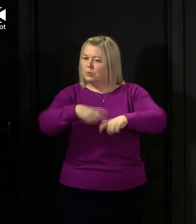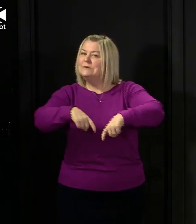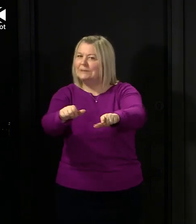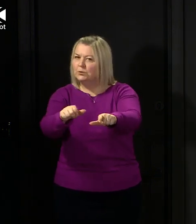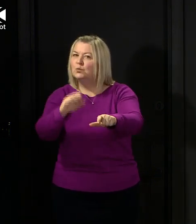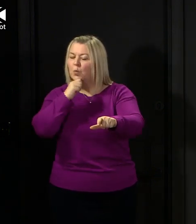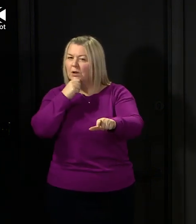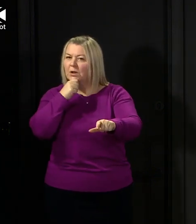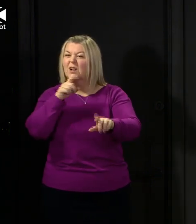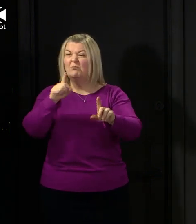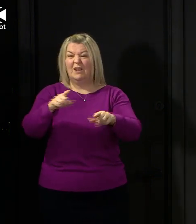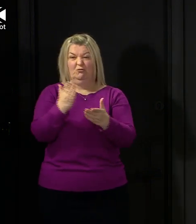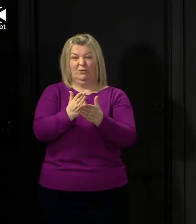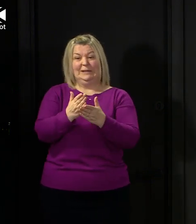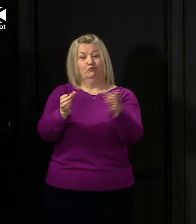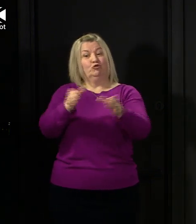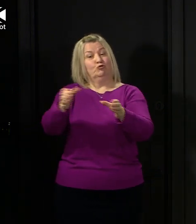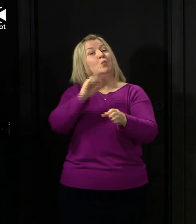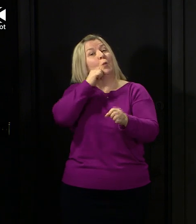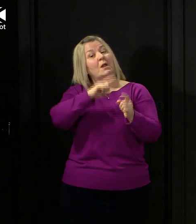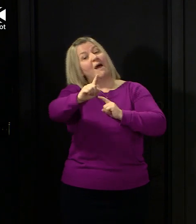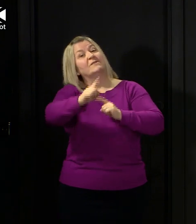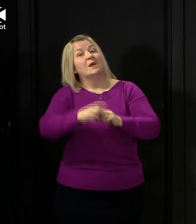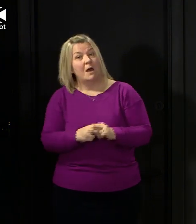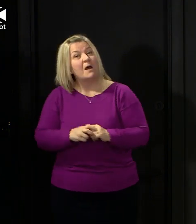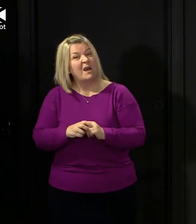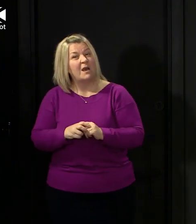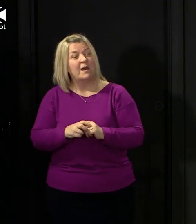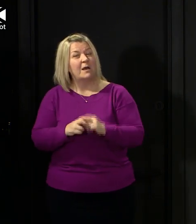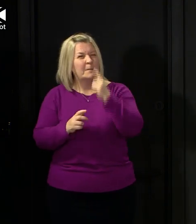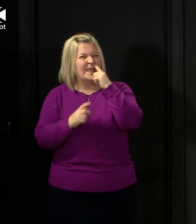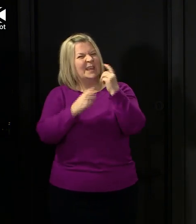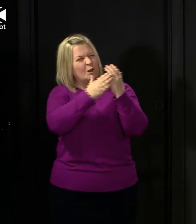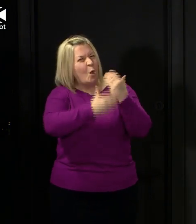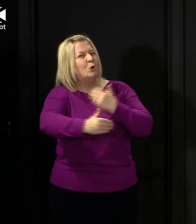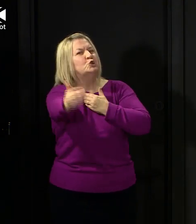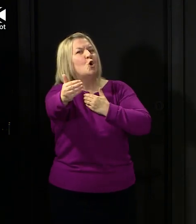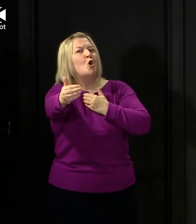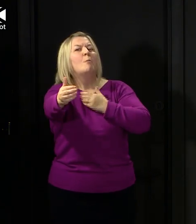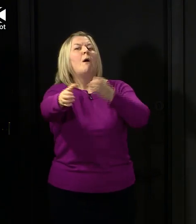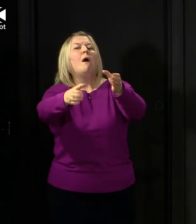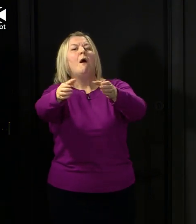But the consideration, of course, to a longer term replacement will happen as soon as we